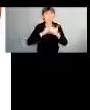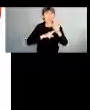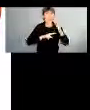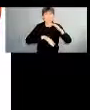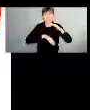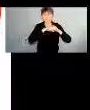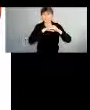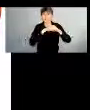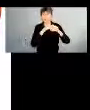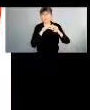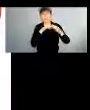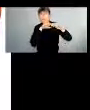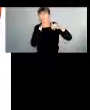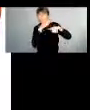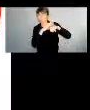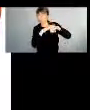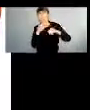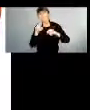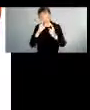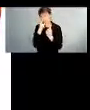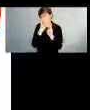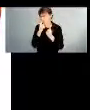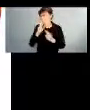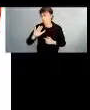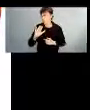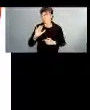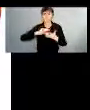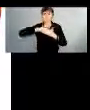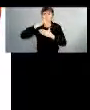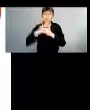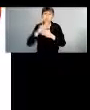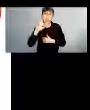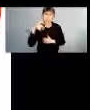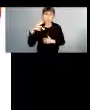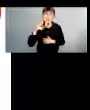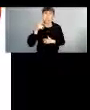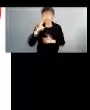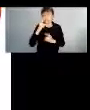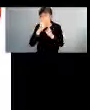the scope of your project, or look for where you can cut costs, or think about other funding